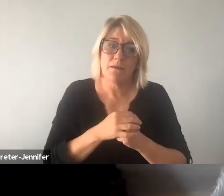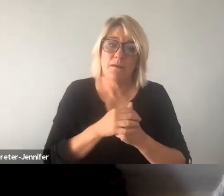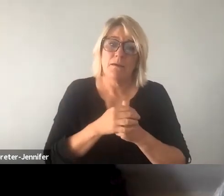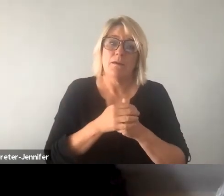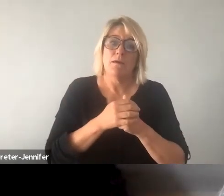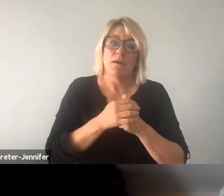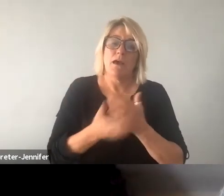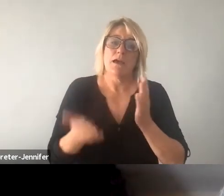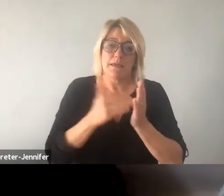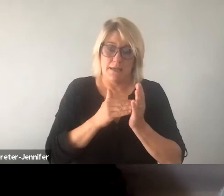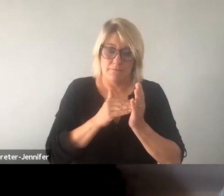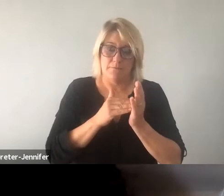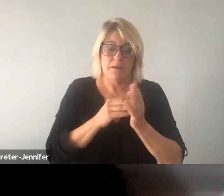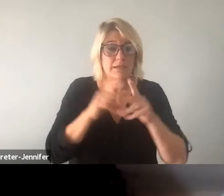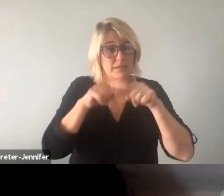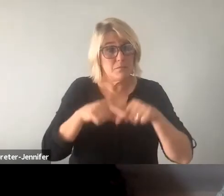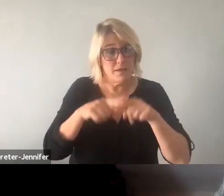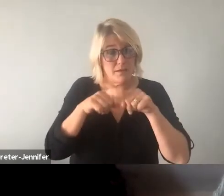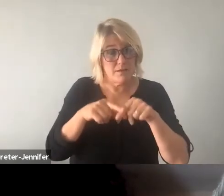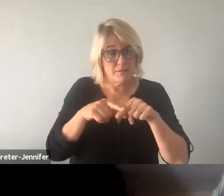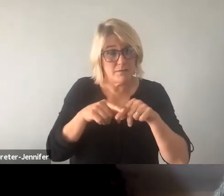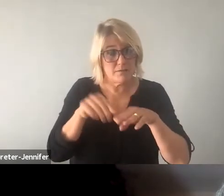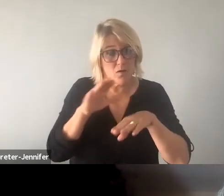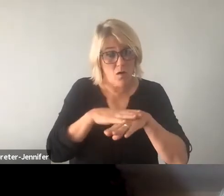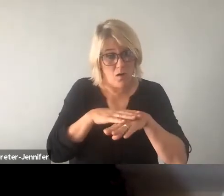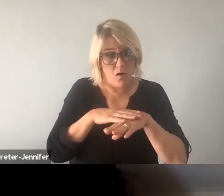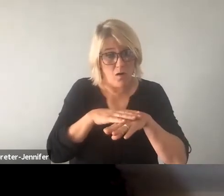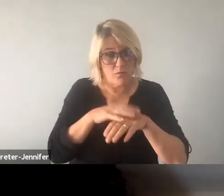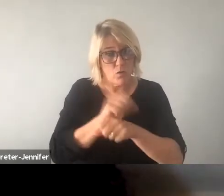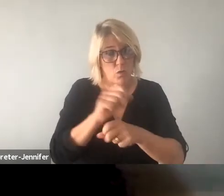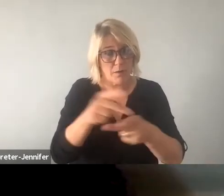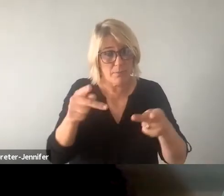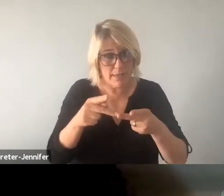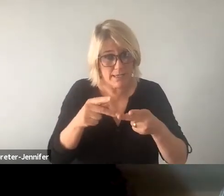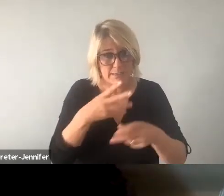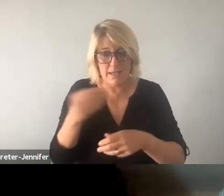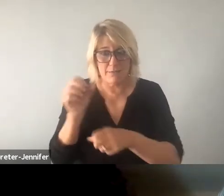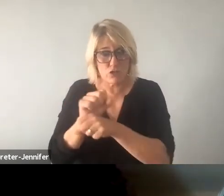disability a direct threat in the workplace? » Nancy: They certainly might.